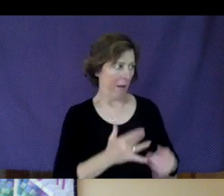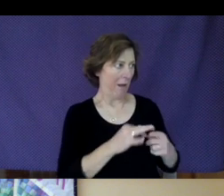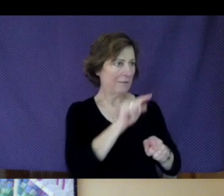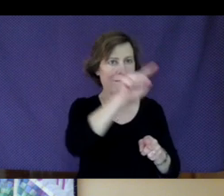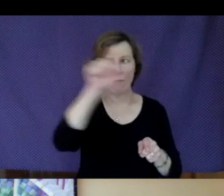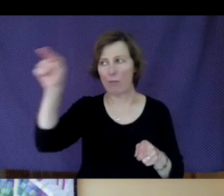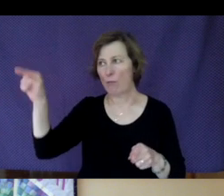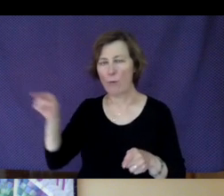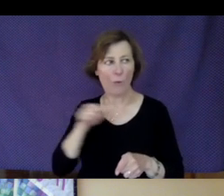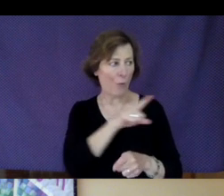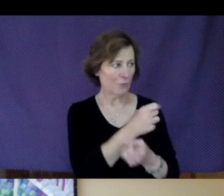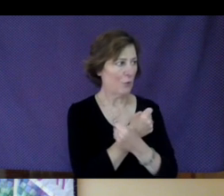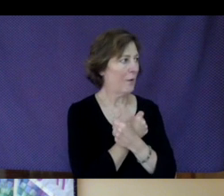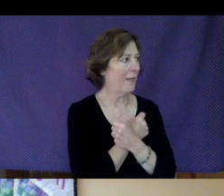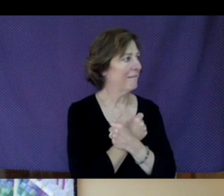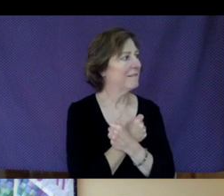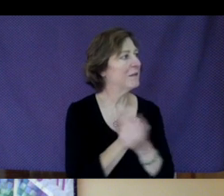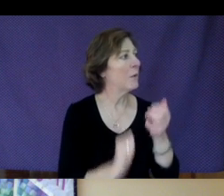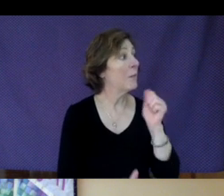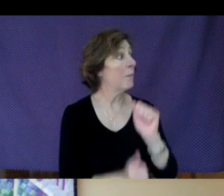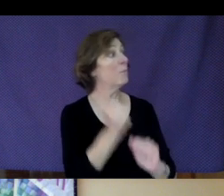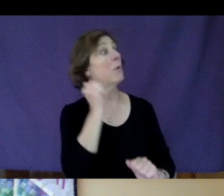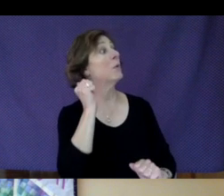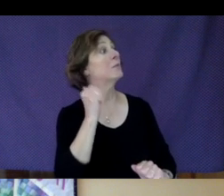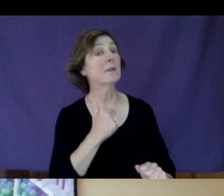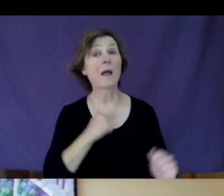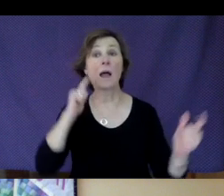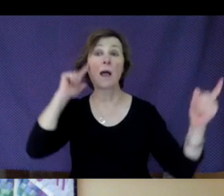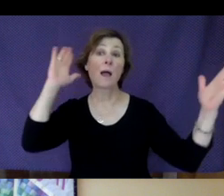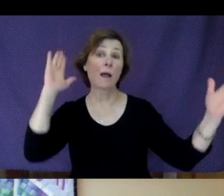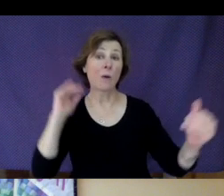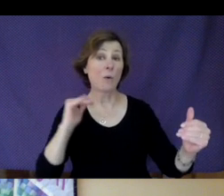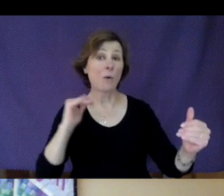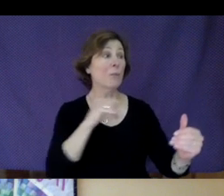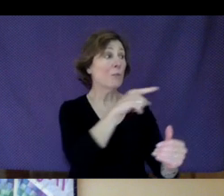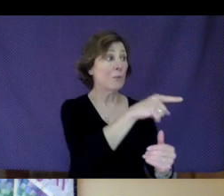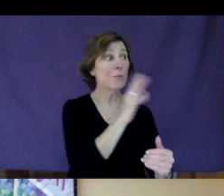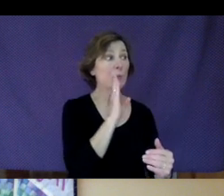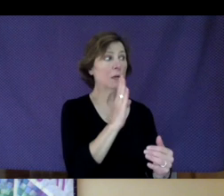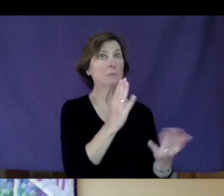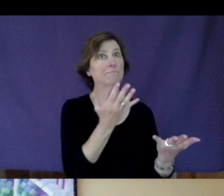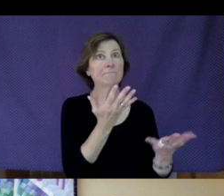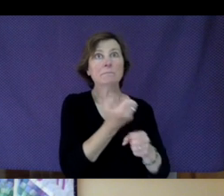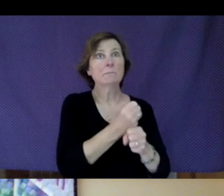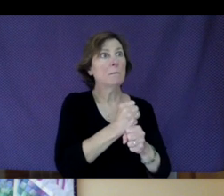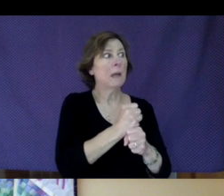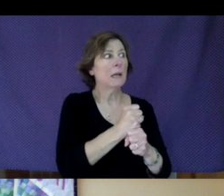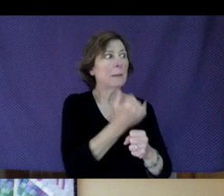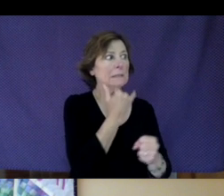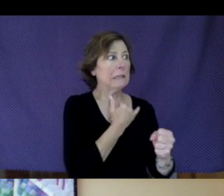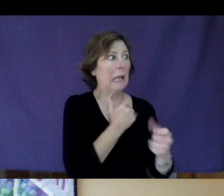And most of all I hope you make mistakes BIG mistakes